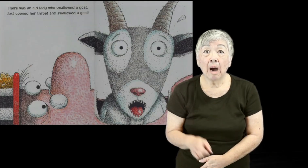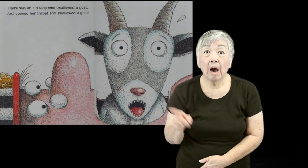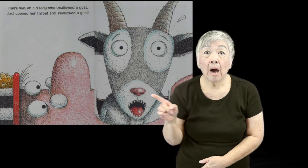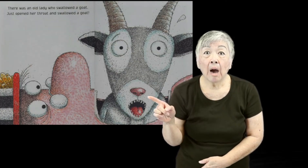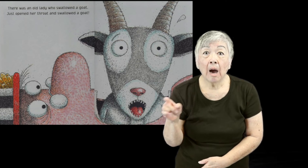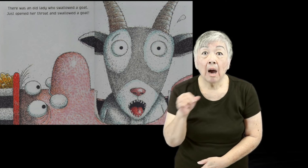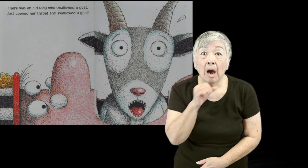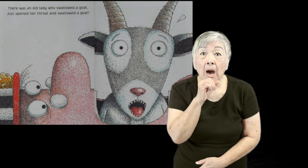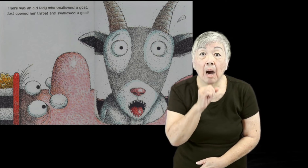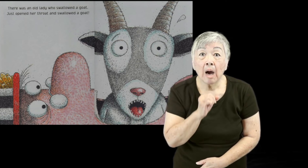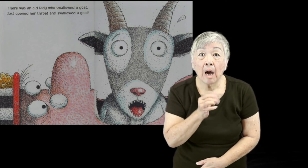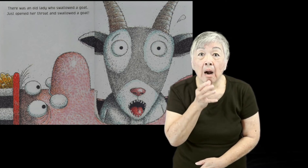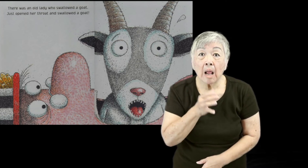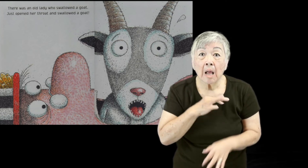There was an old lady